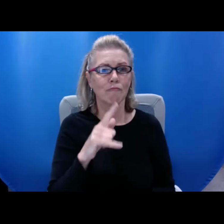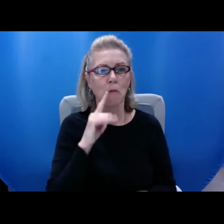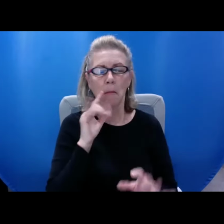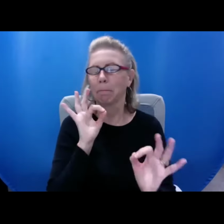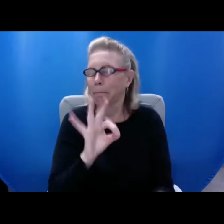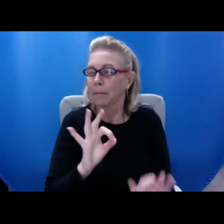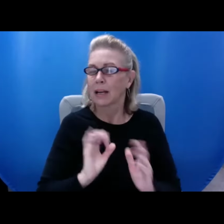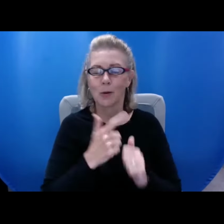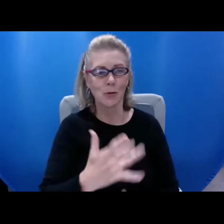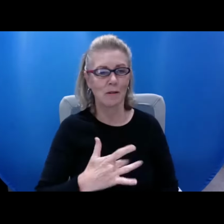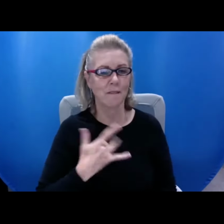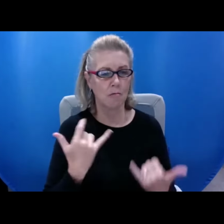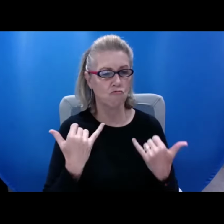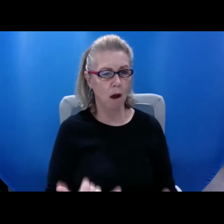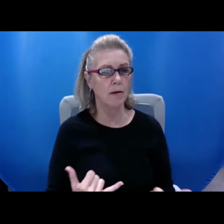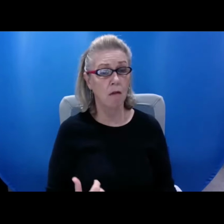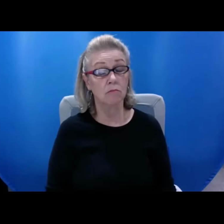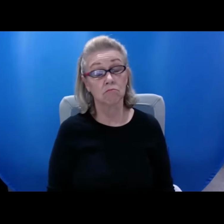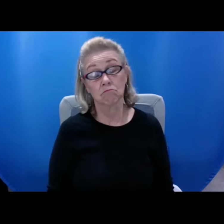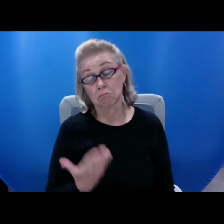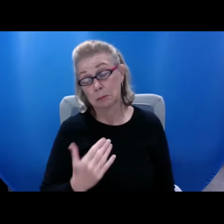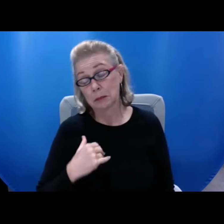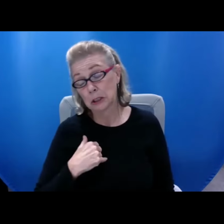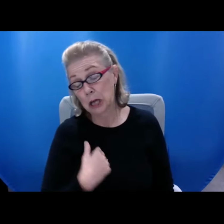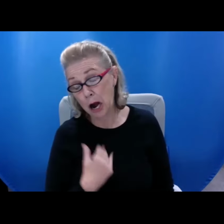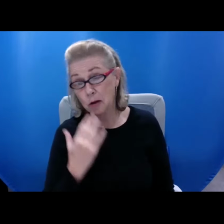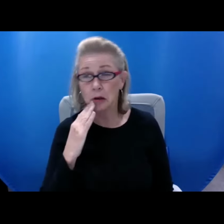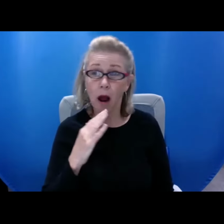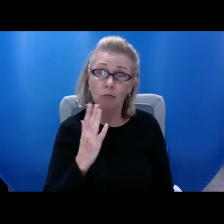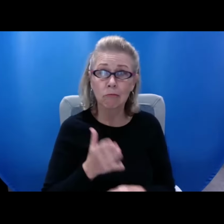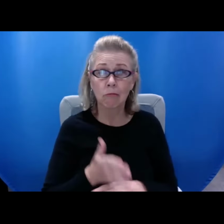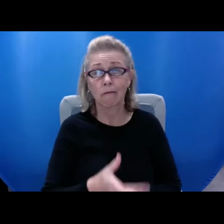It could be tired, right? It's that midday siesta let me know that you're here, let the